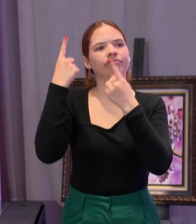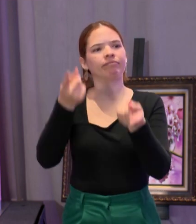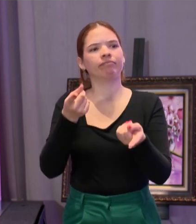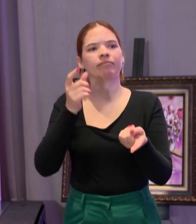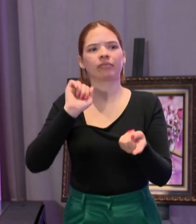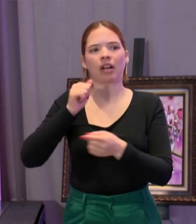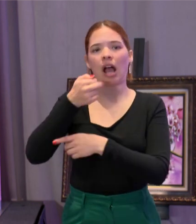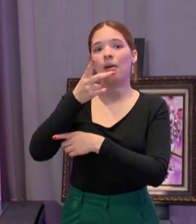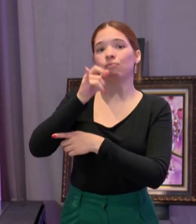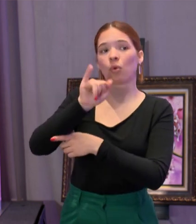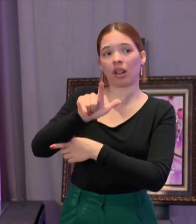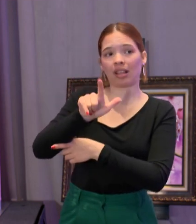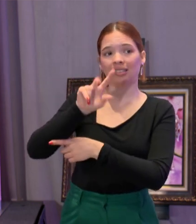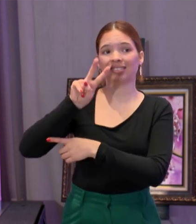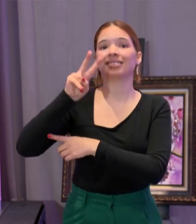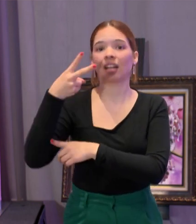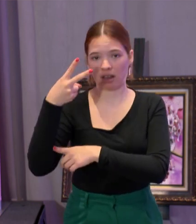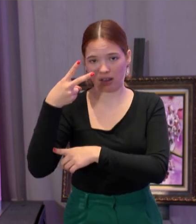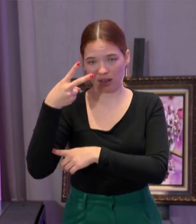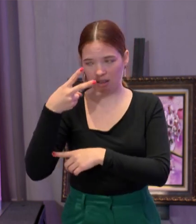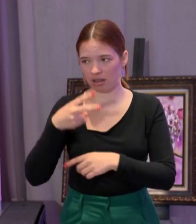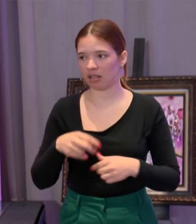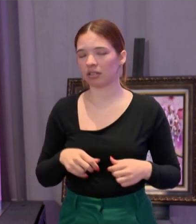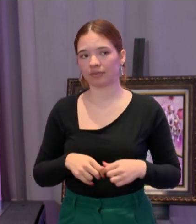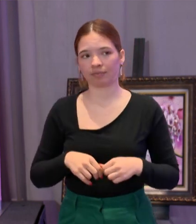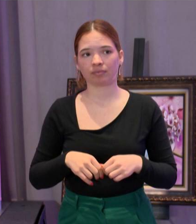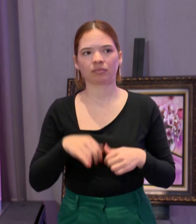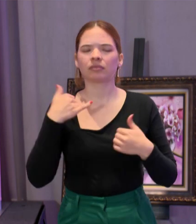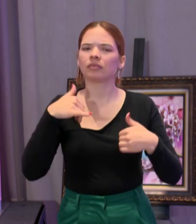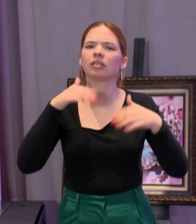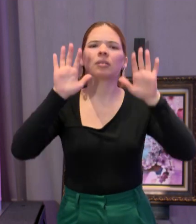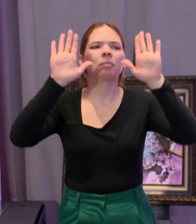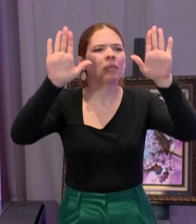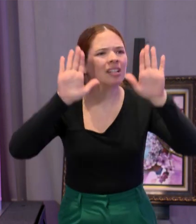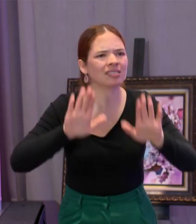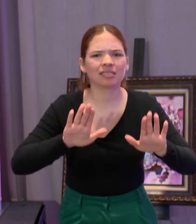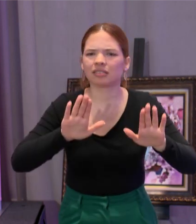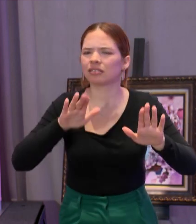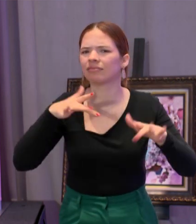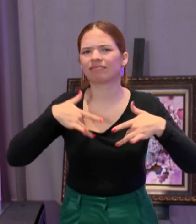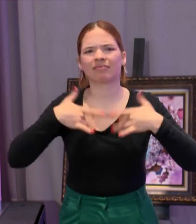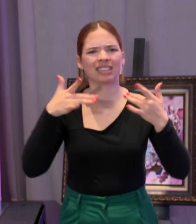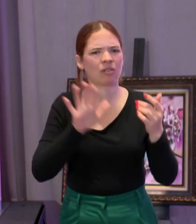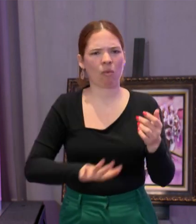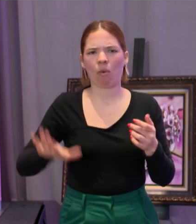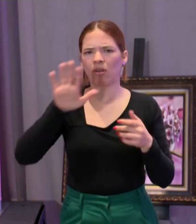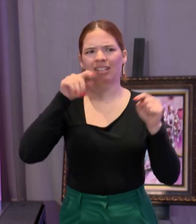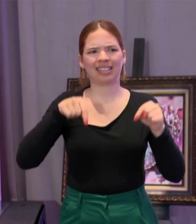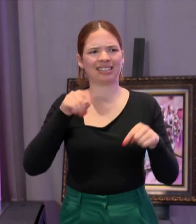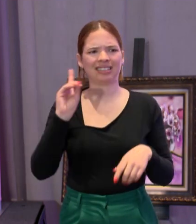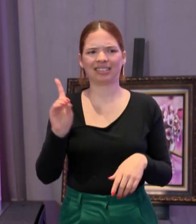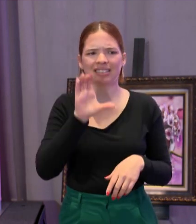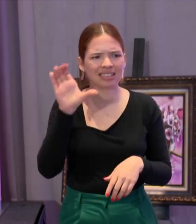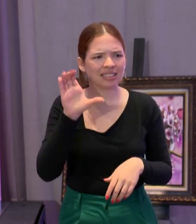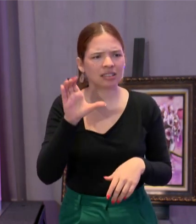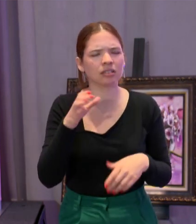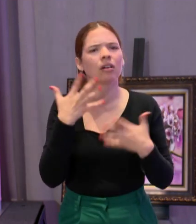TRADITION OF THE NATIONAL CHERRY BLOSSOM FESTIVAL. THIS YEAR WILL BE APRIL 2nd. WITH SO MANY EVENTS TO CHOOSE FROM AND PLACES TO GO AROUND THE REGION IT'S GOOD TO REMIND YOU